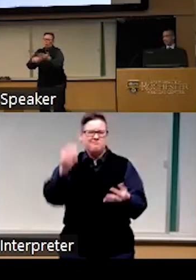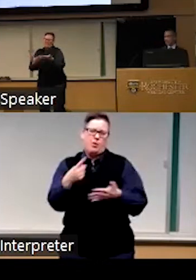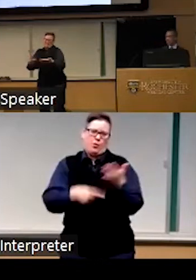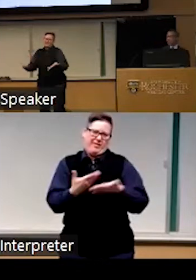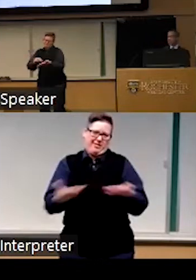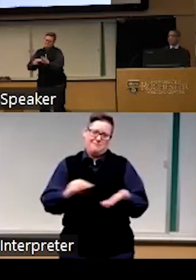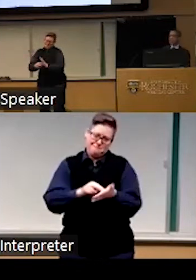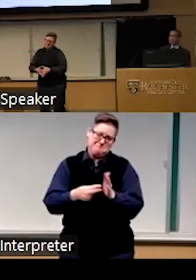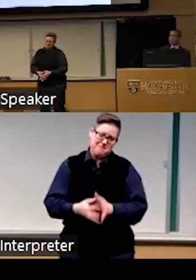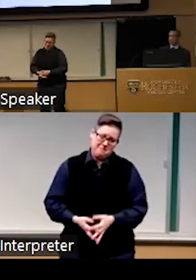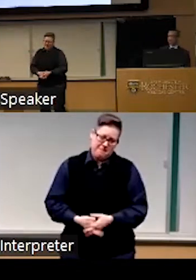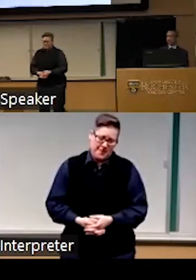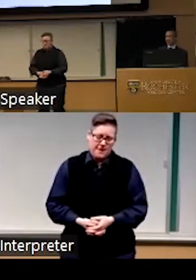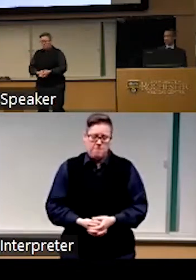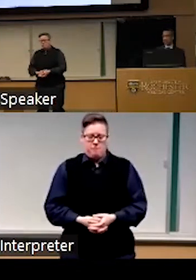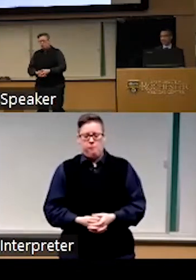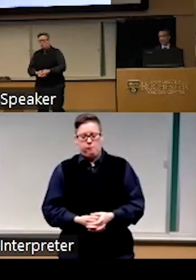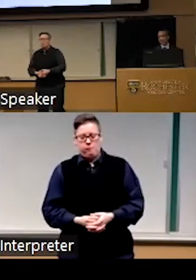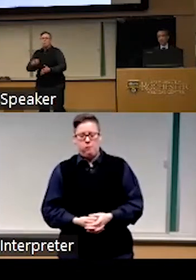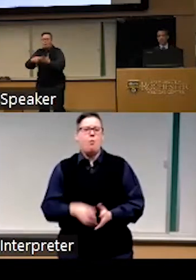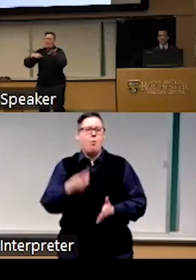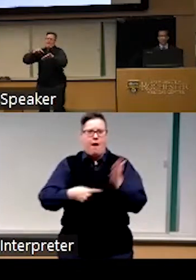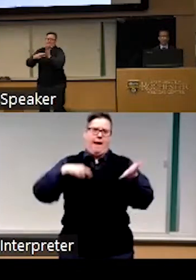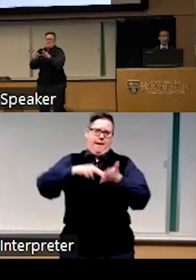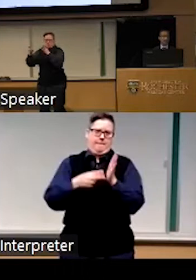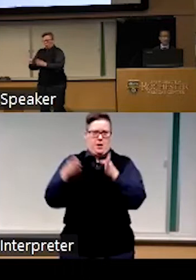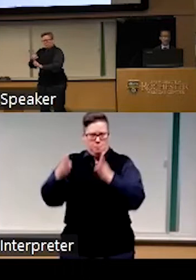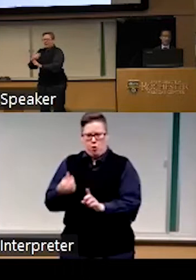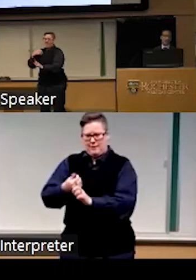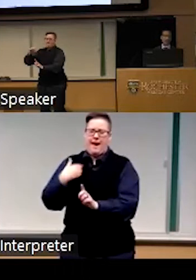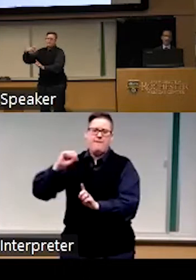talking about when when I when I'm referring to individuals from serious and persistent mental